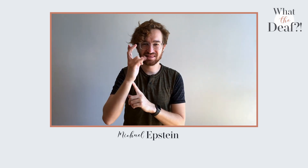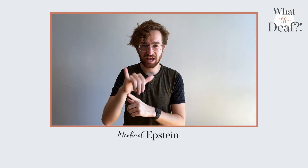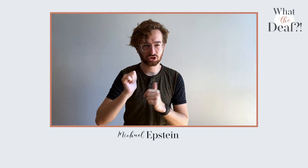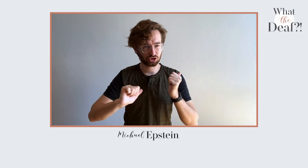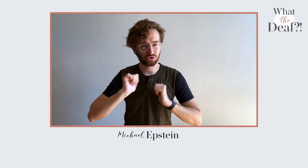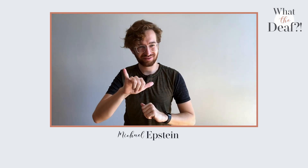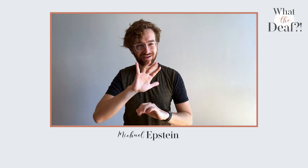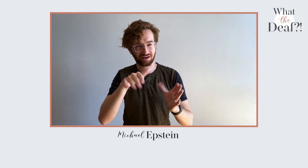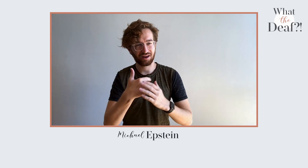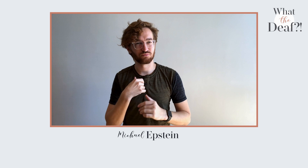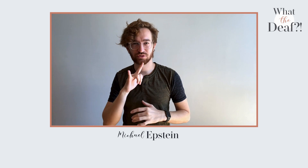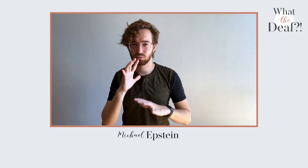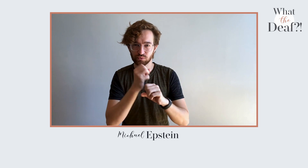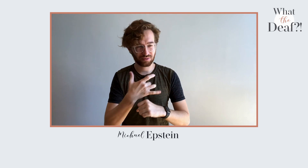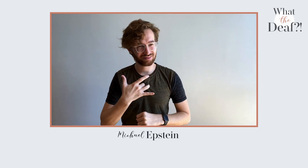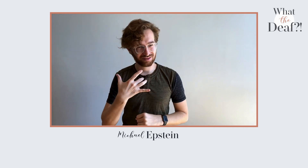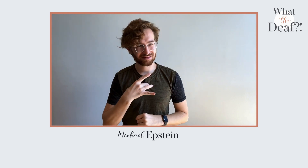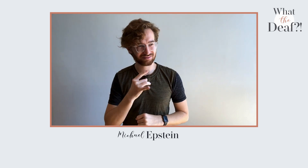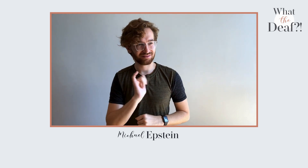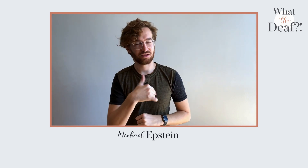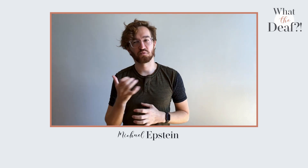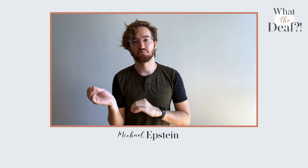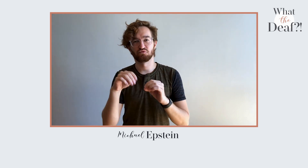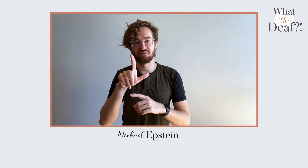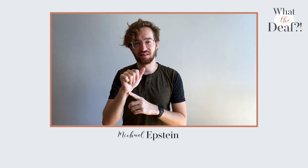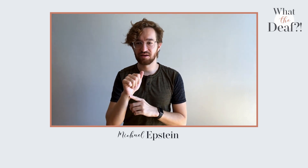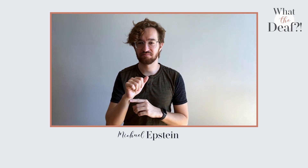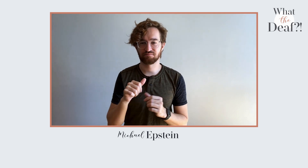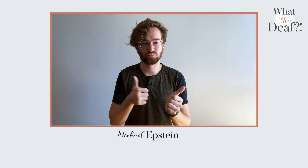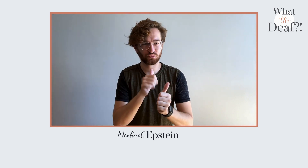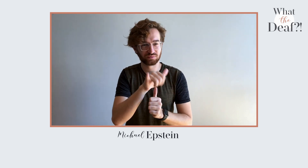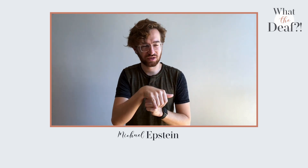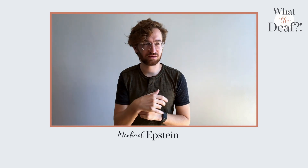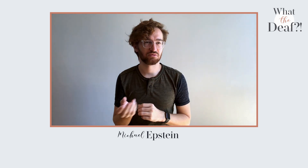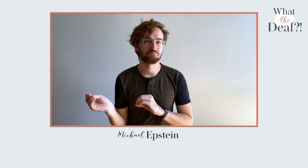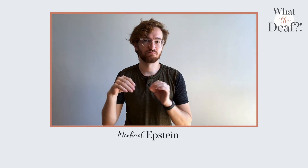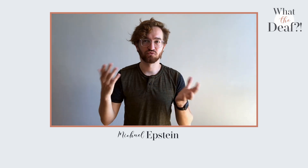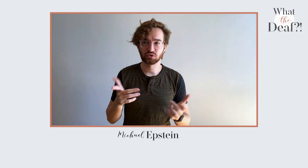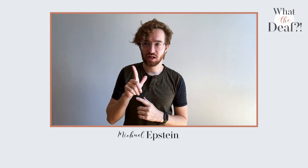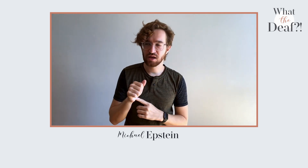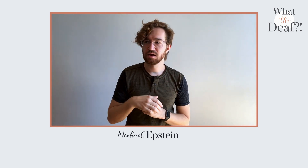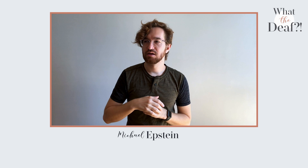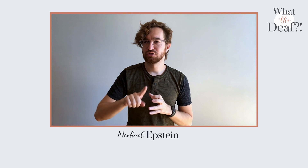And I was really fascinated and intrigued by that. So I moved to LA to pursue that dream. And when I arrived in LA,